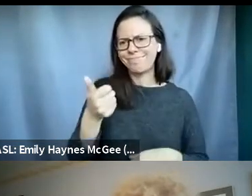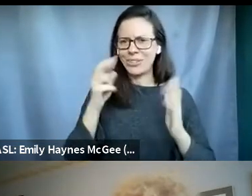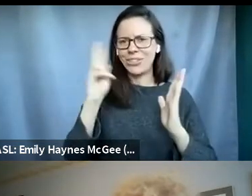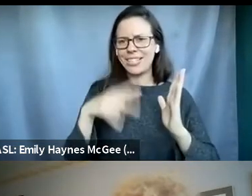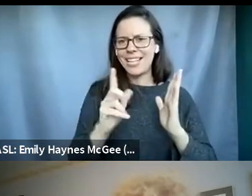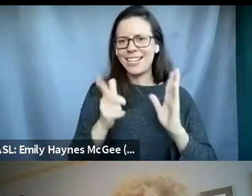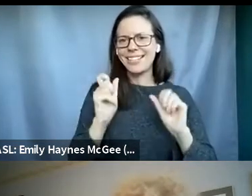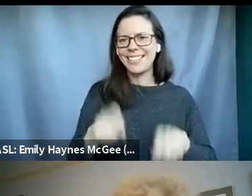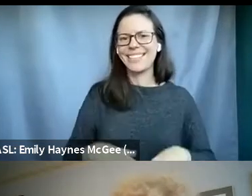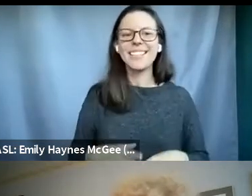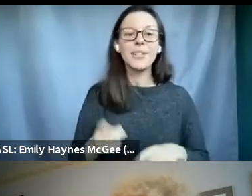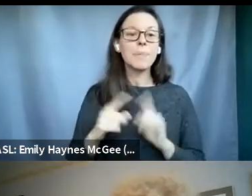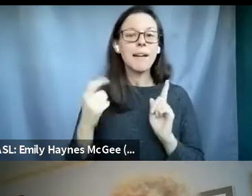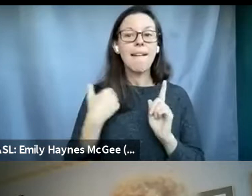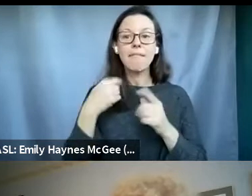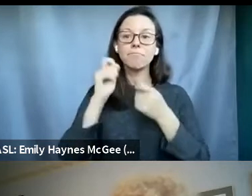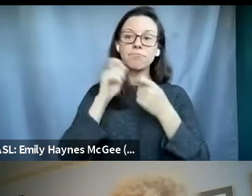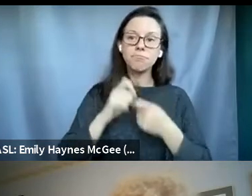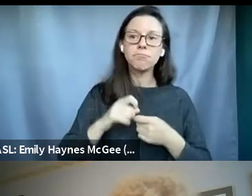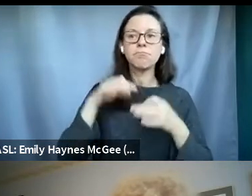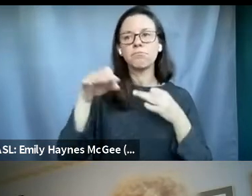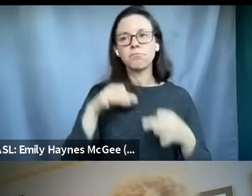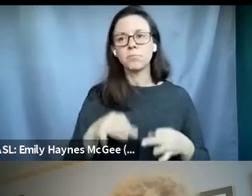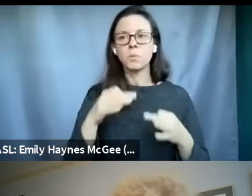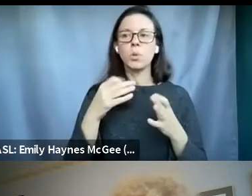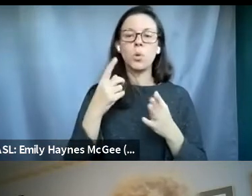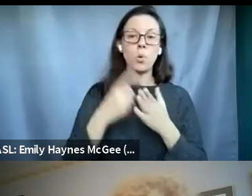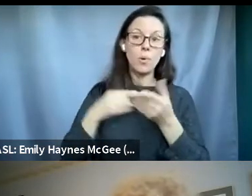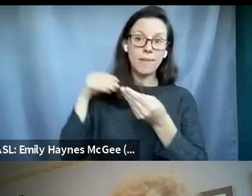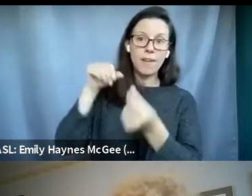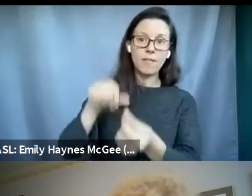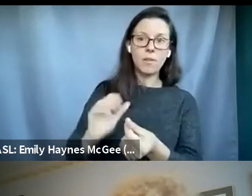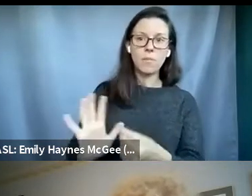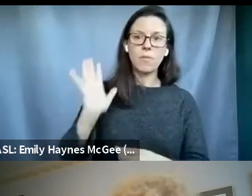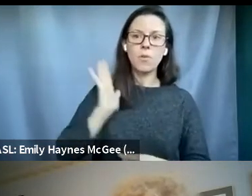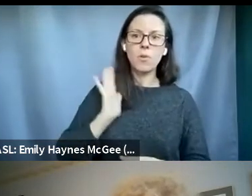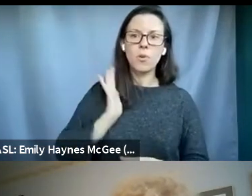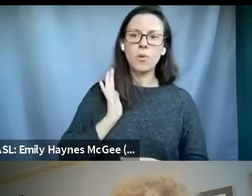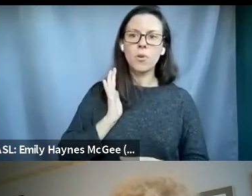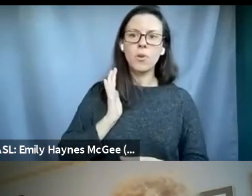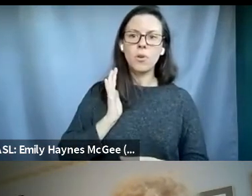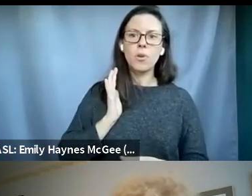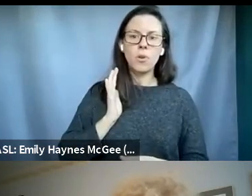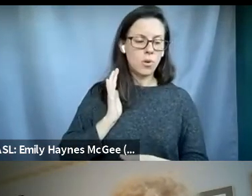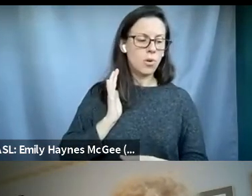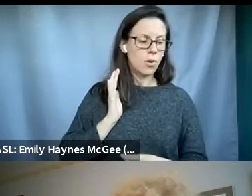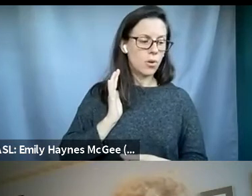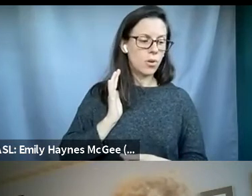But we have details about what we've funded in the past, what kind of projects are not